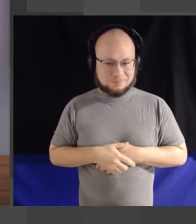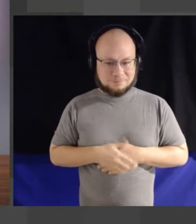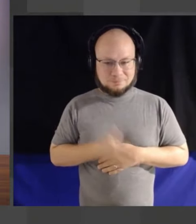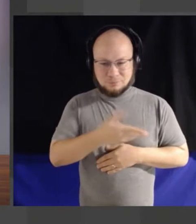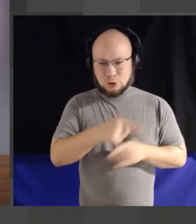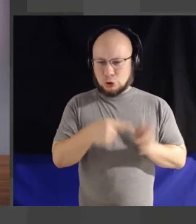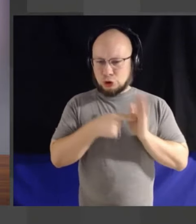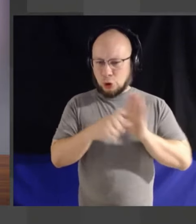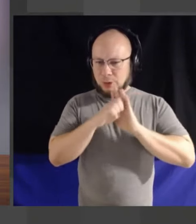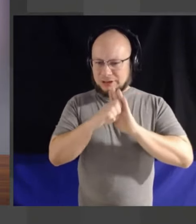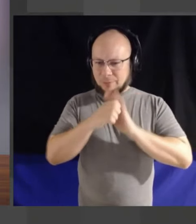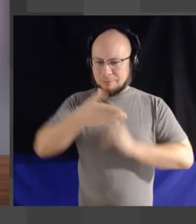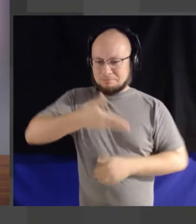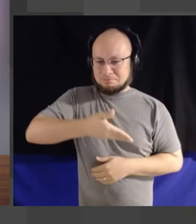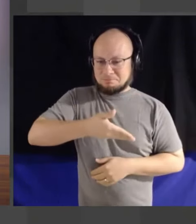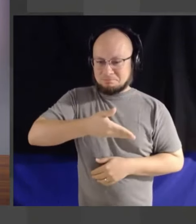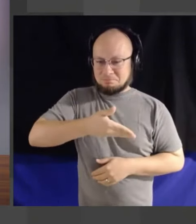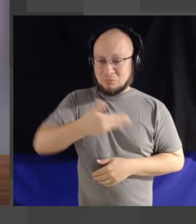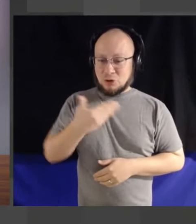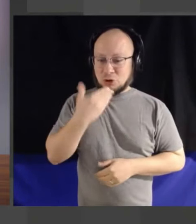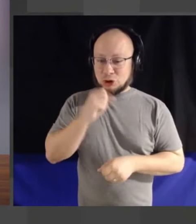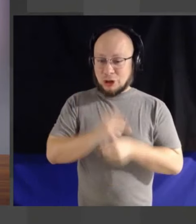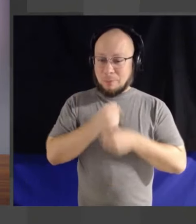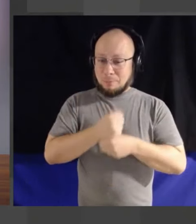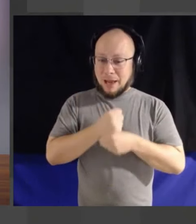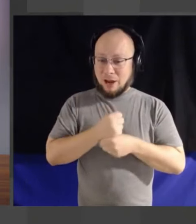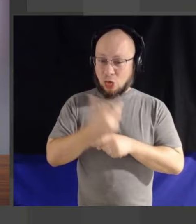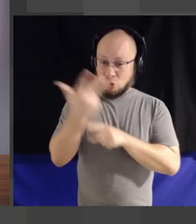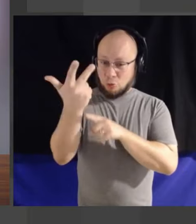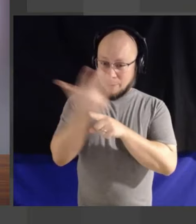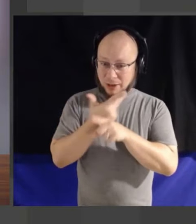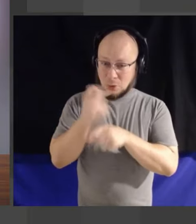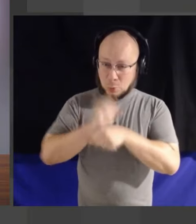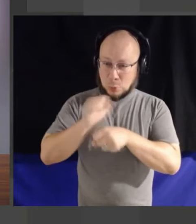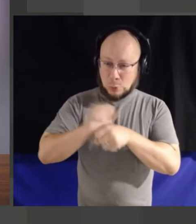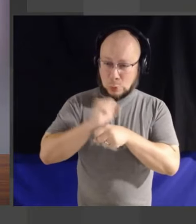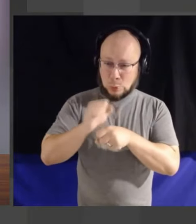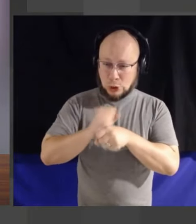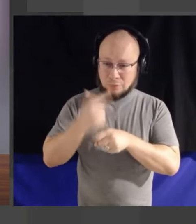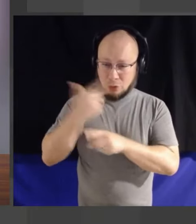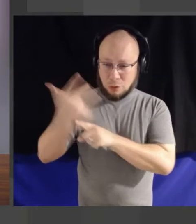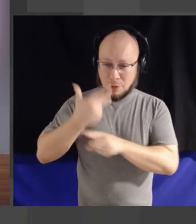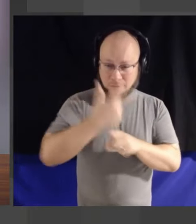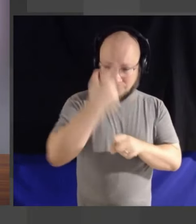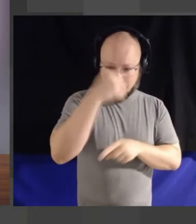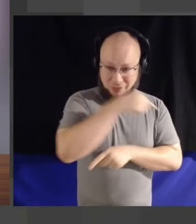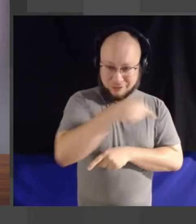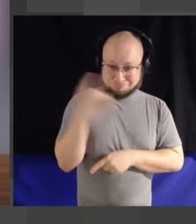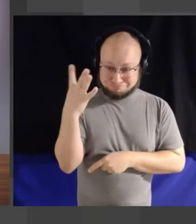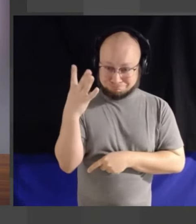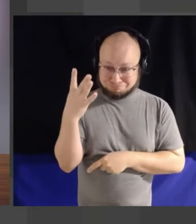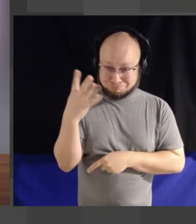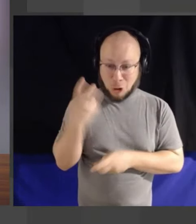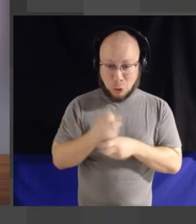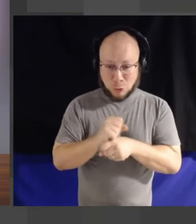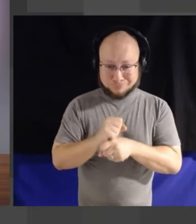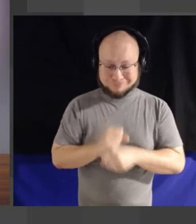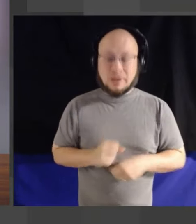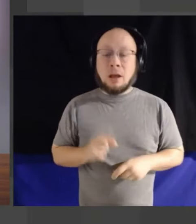HI, BABIES. FOR ILLUSTRATIVE PURPOSES. I THINK I DID A PRETTY GOOD JOB.